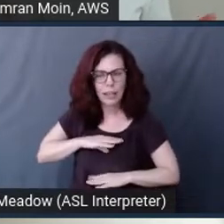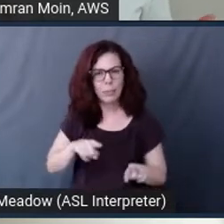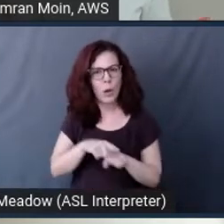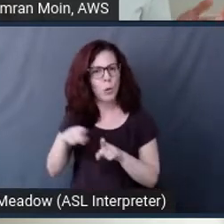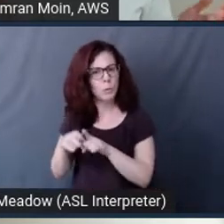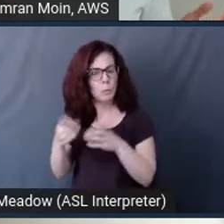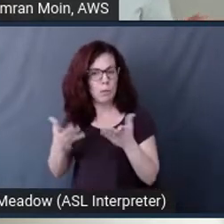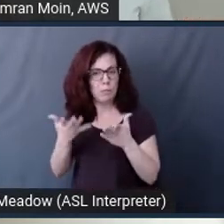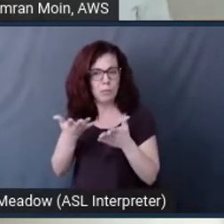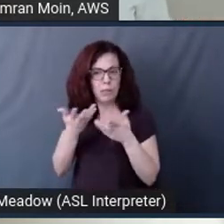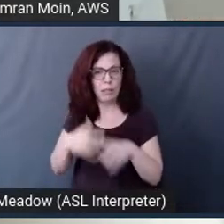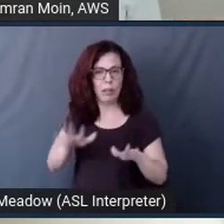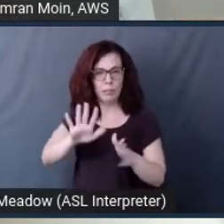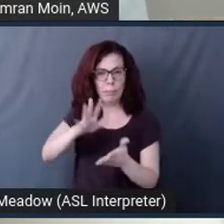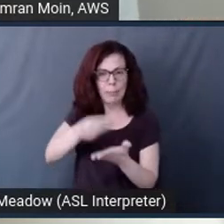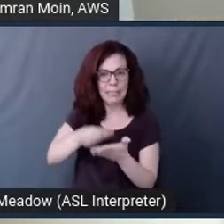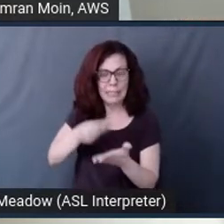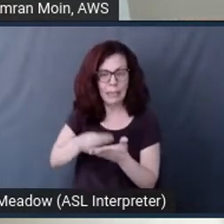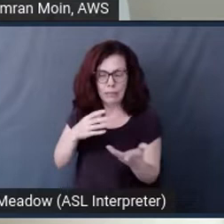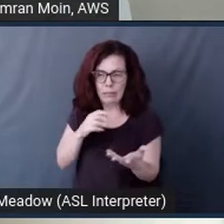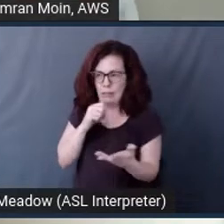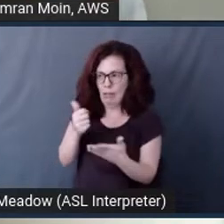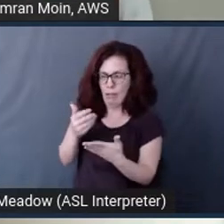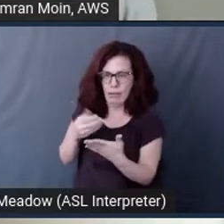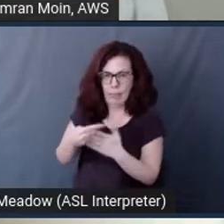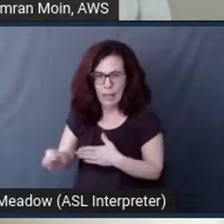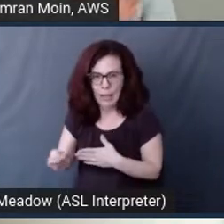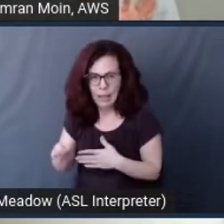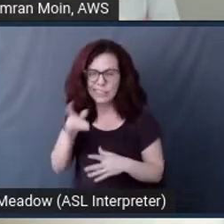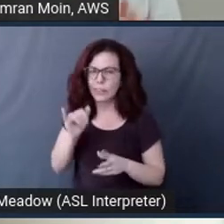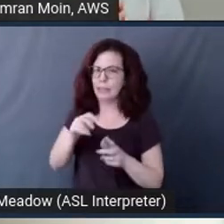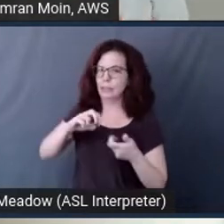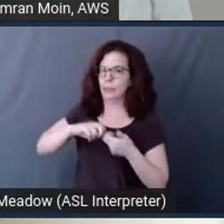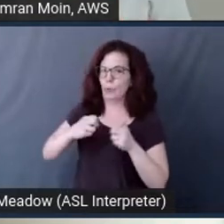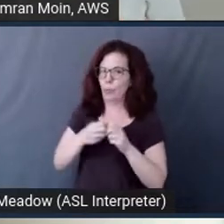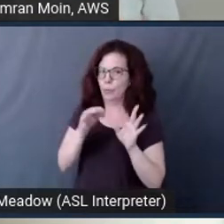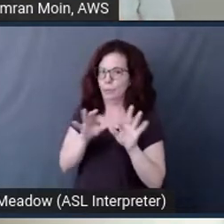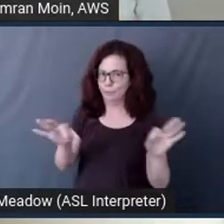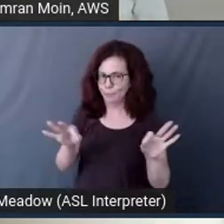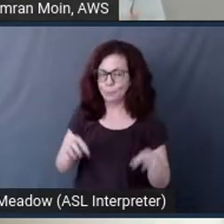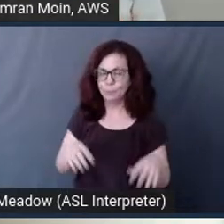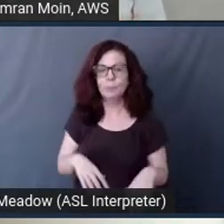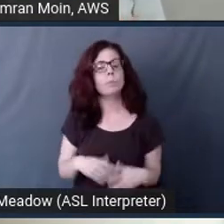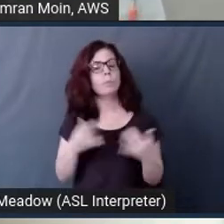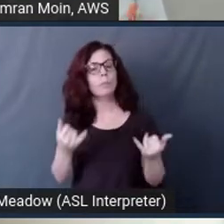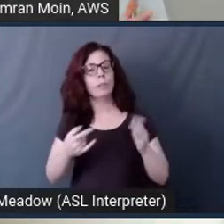So that's basically the problem statement. So with that, let me show you how computer vision